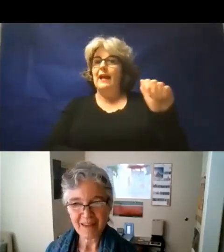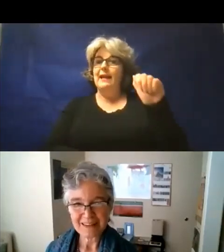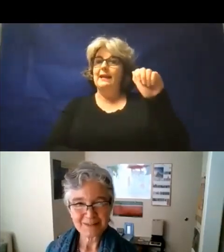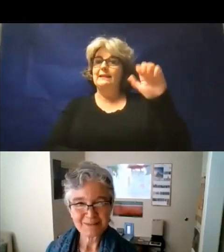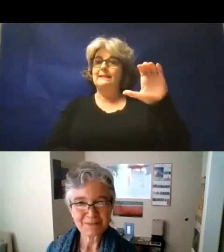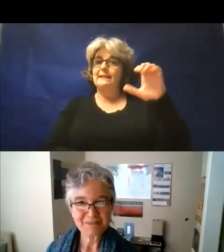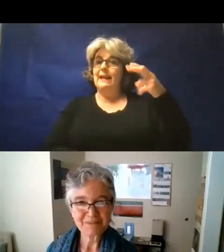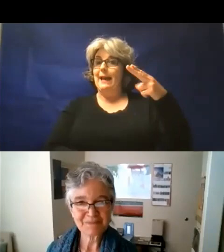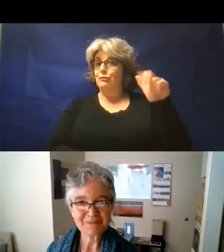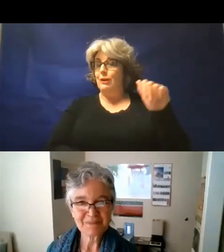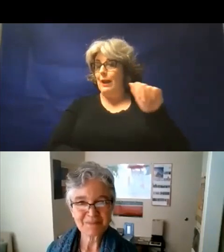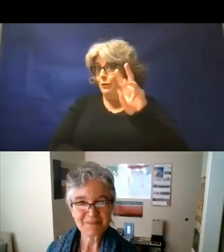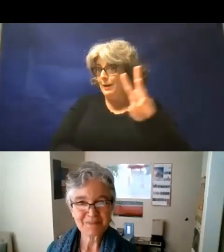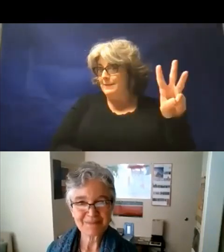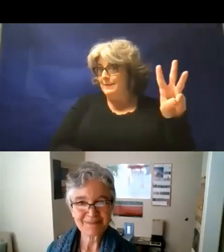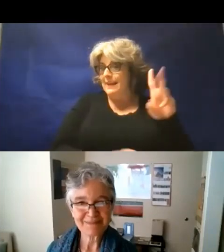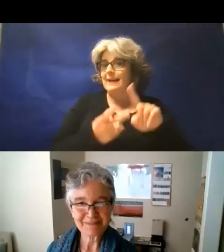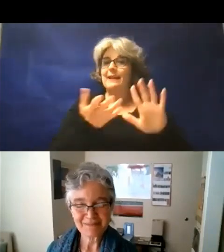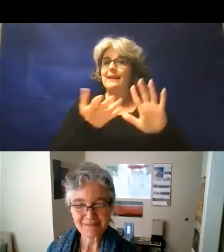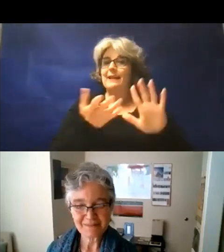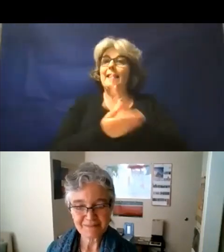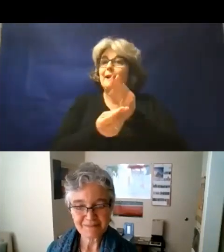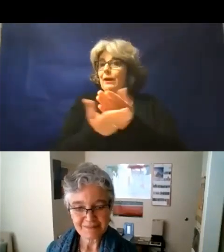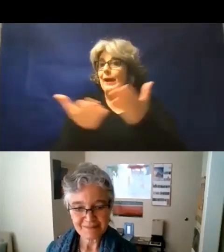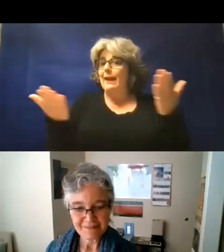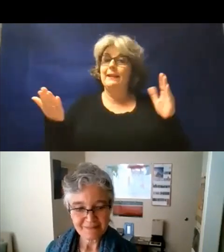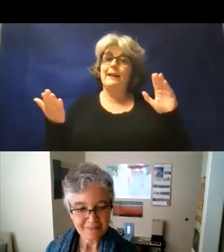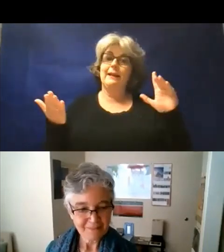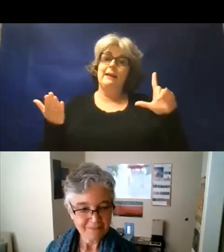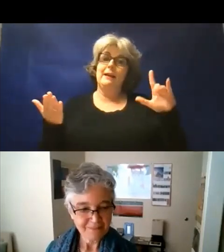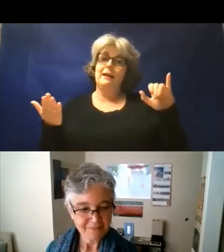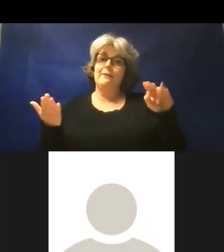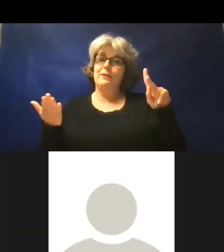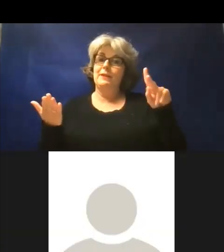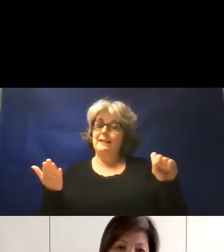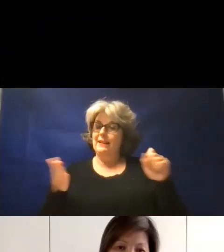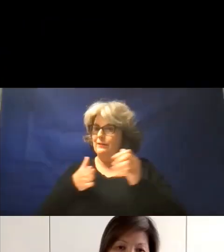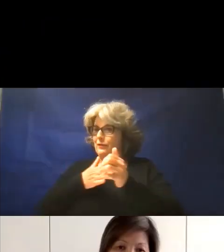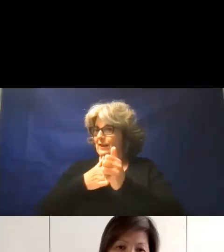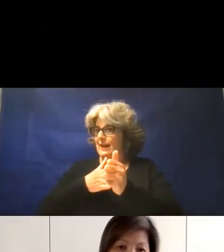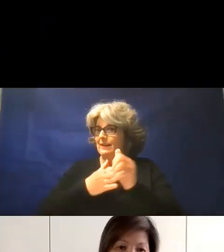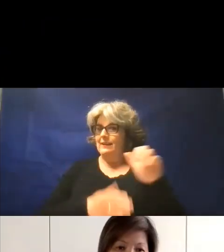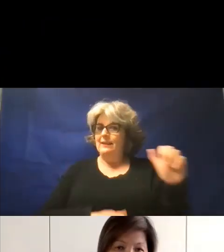as well as our handout for the links to the guidance that ACHA will make